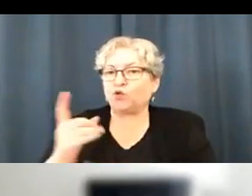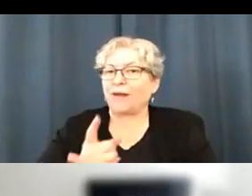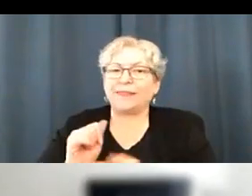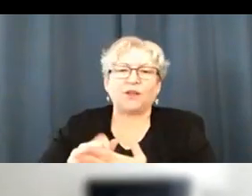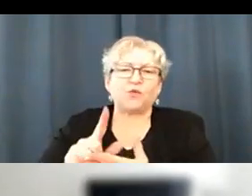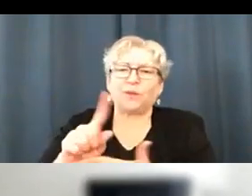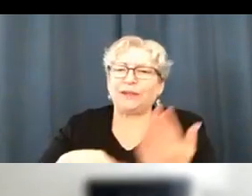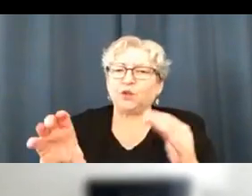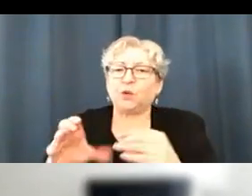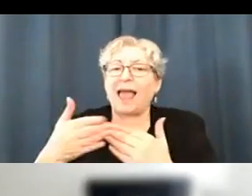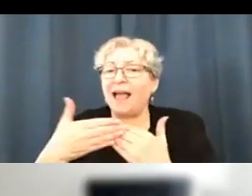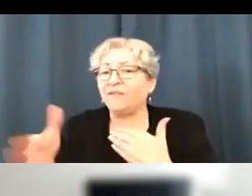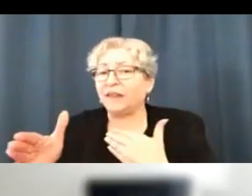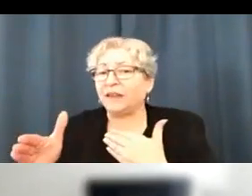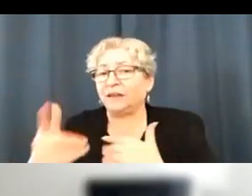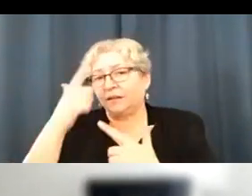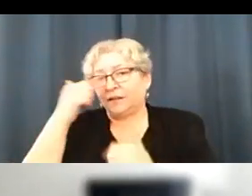and everything else is up to the screen reader to do.